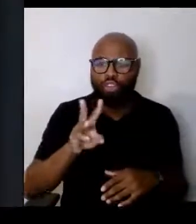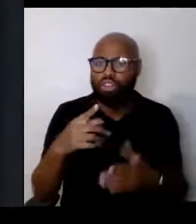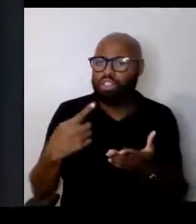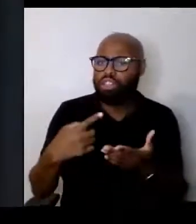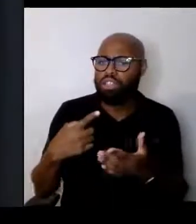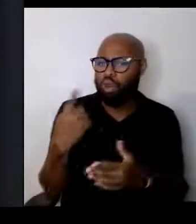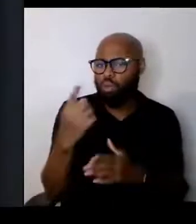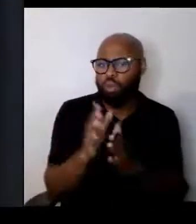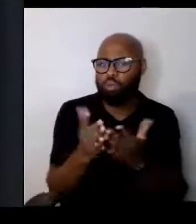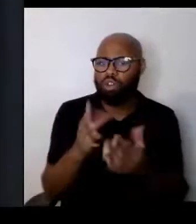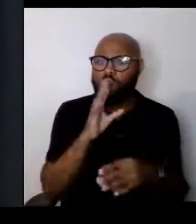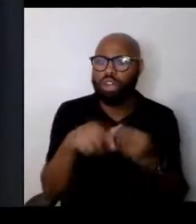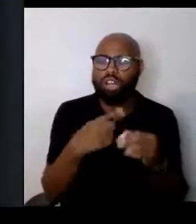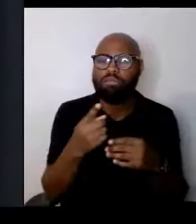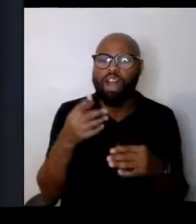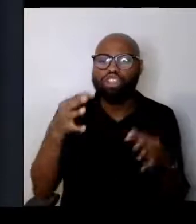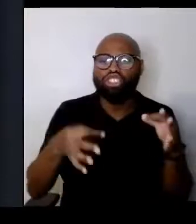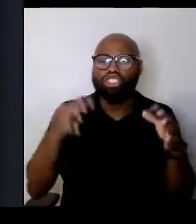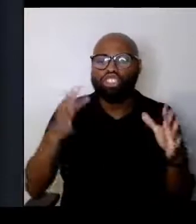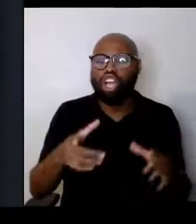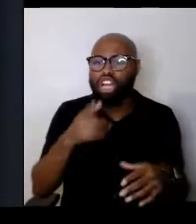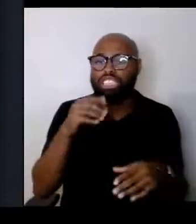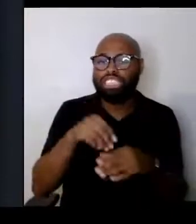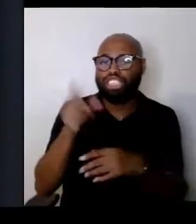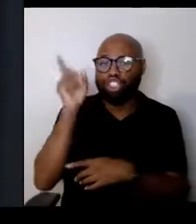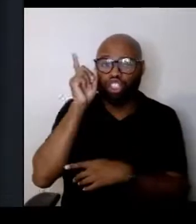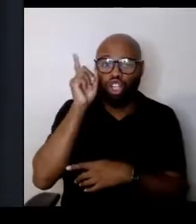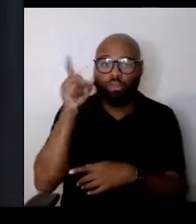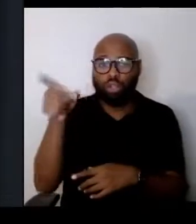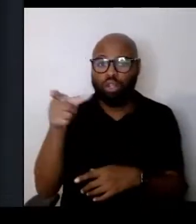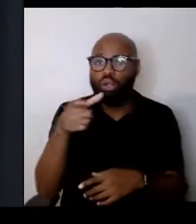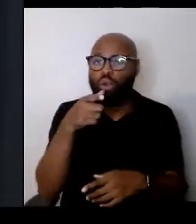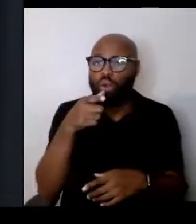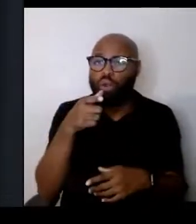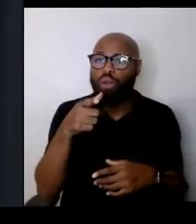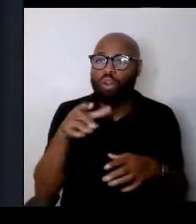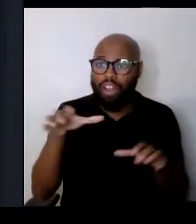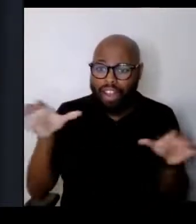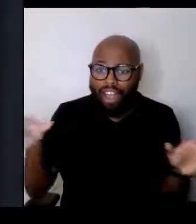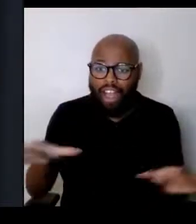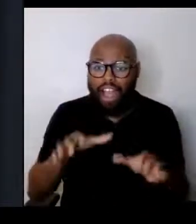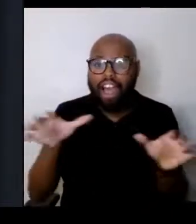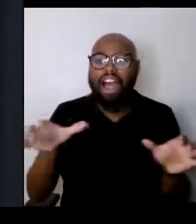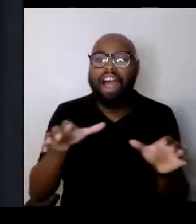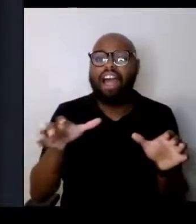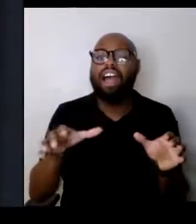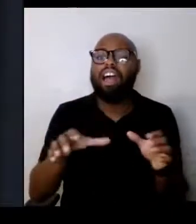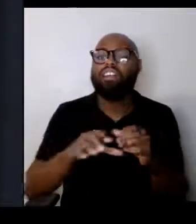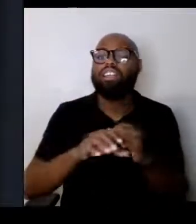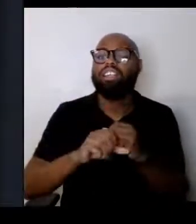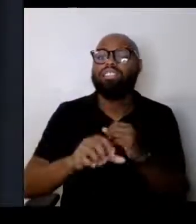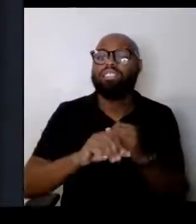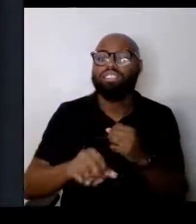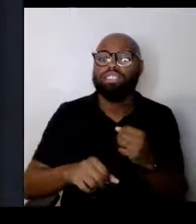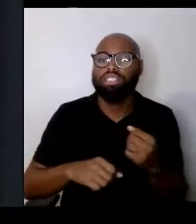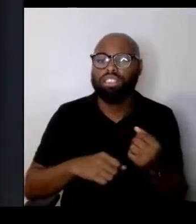who are actively propagating, what was happening and supporting and building on that.